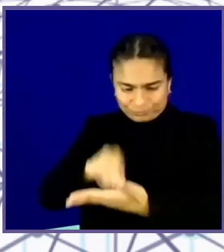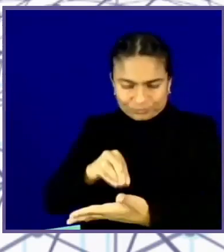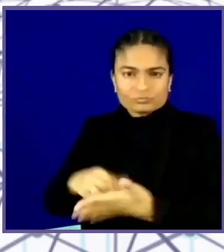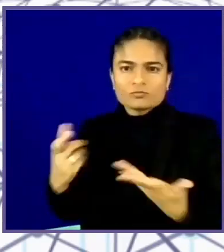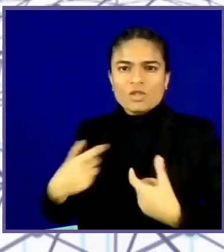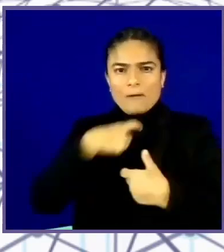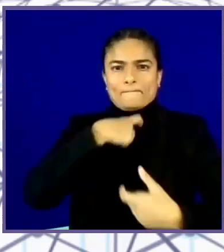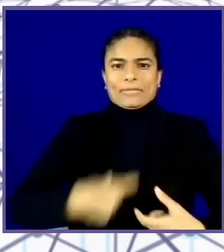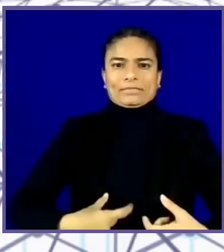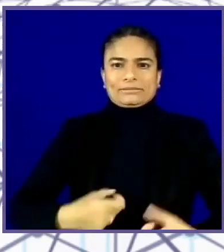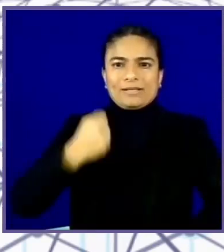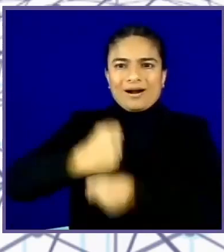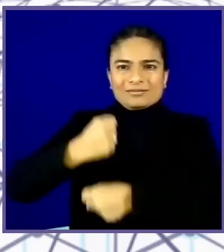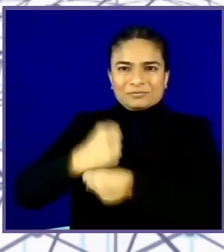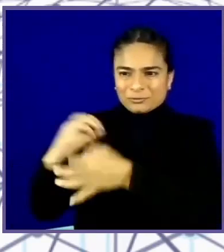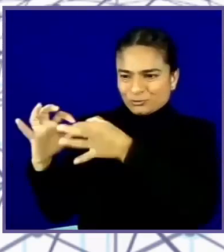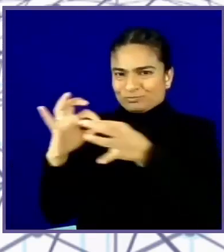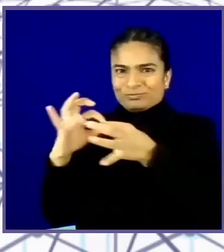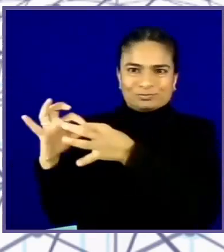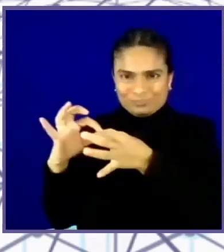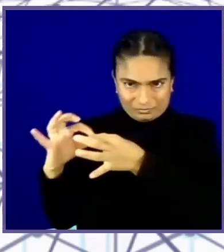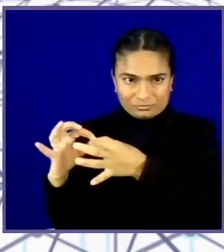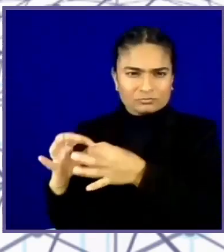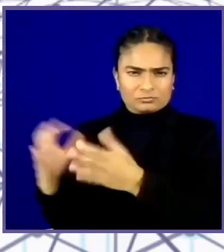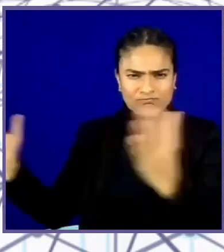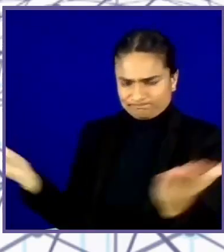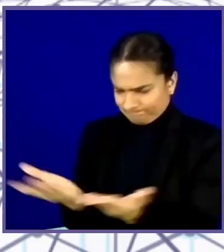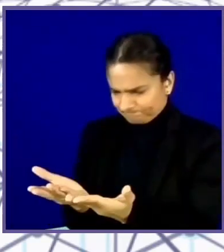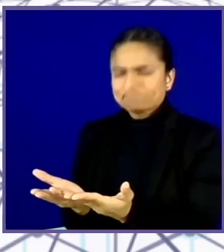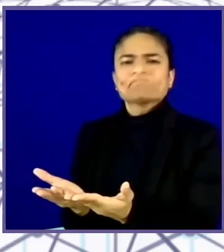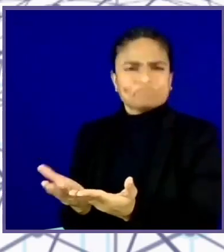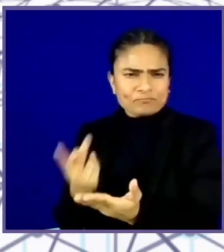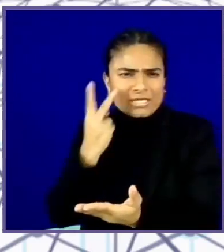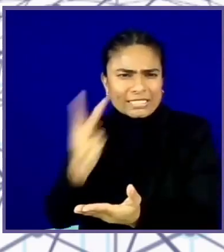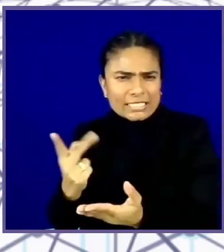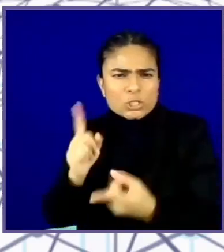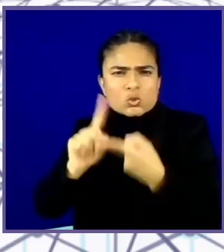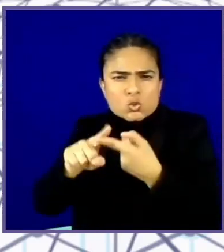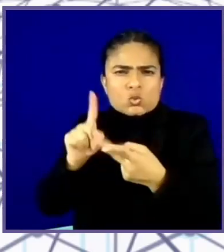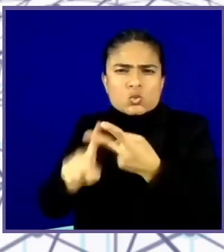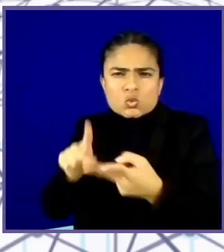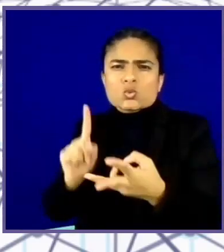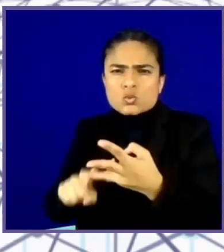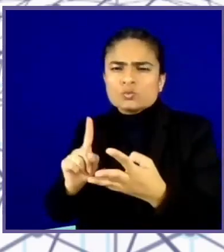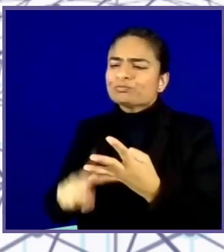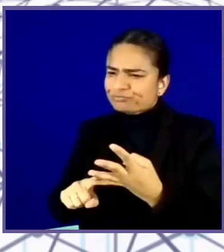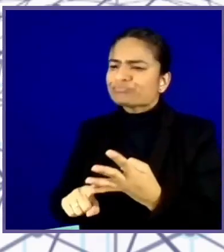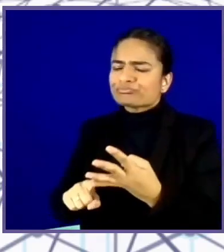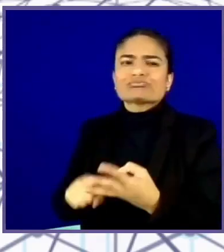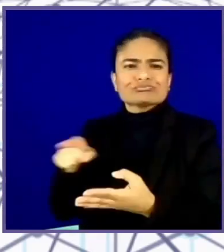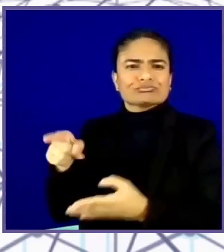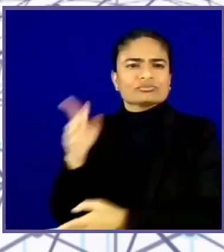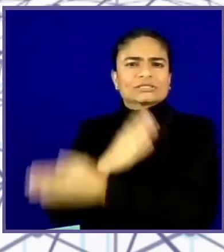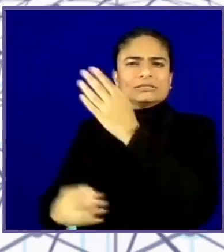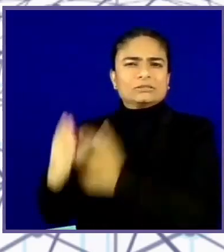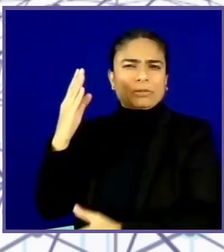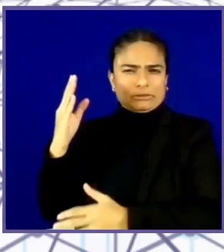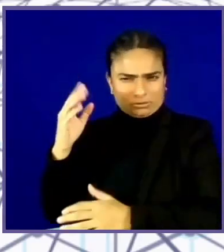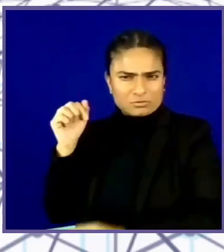activity engagement, while identifying the psychosocial socioeconomic environmental barriers.